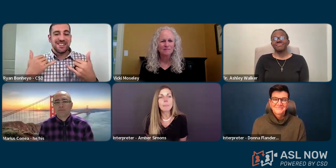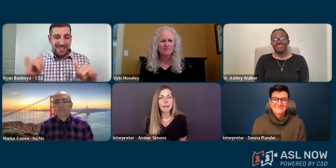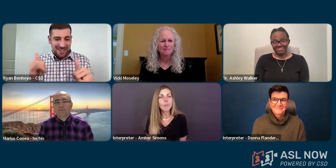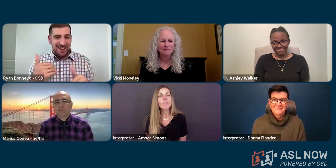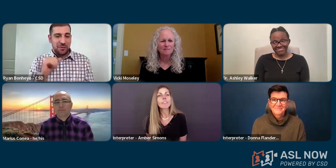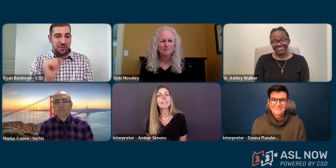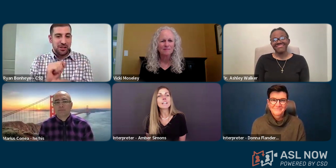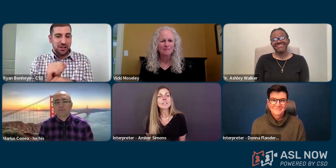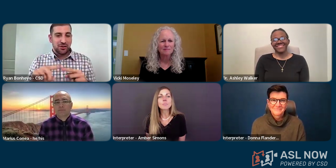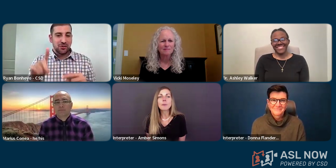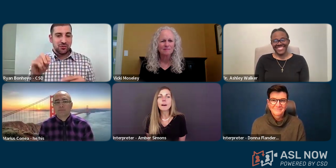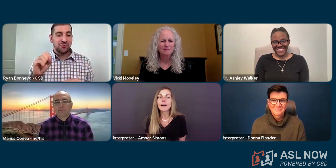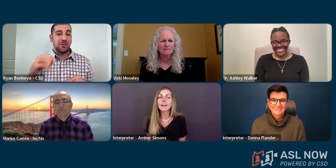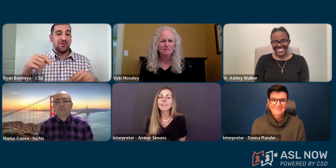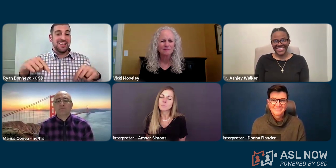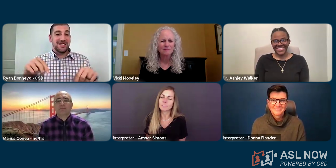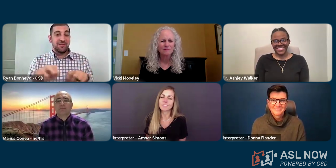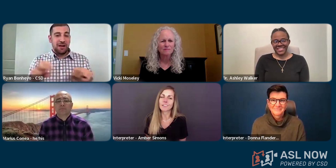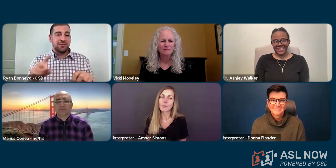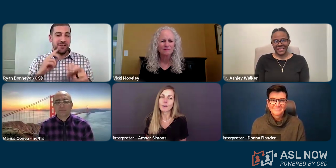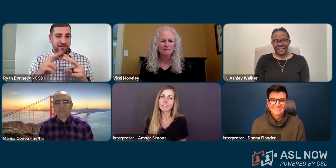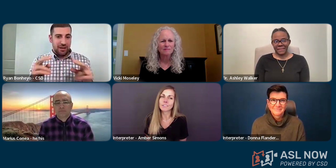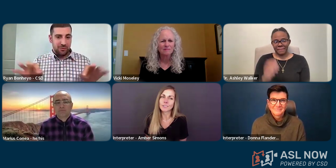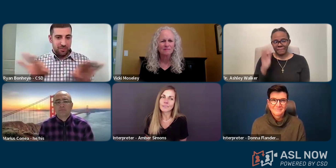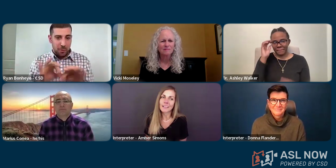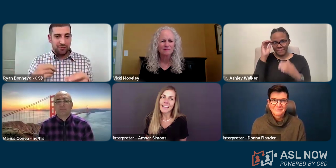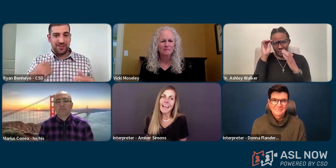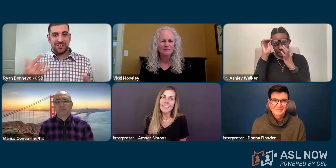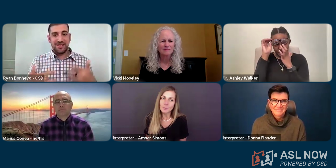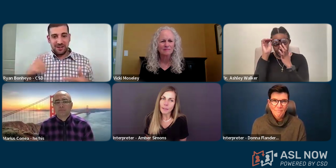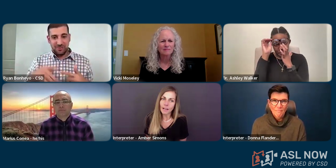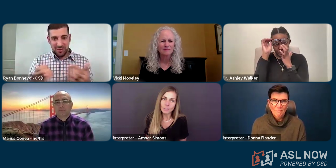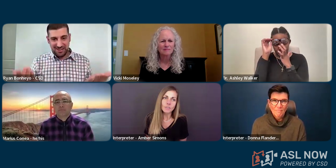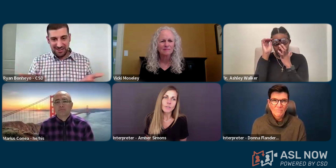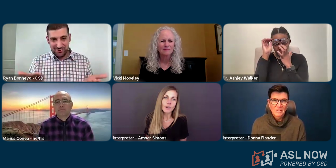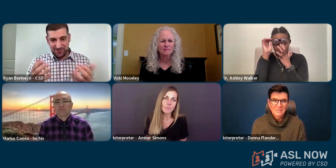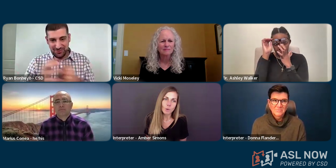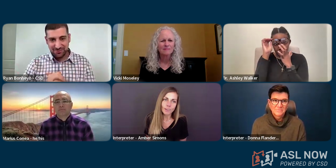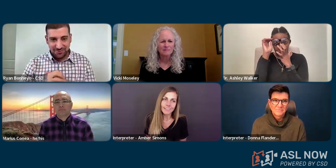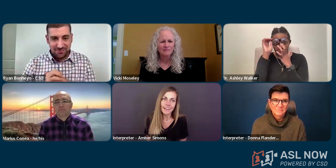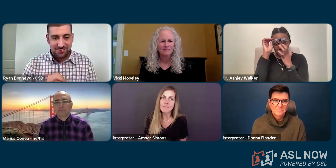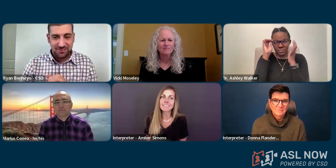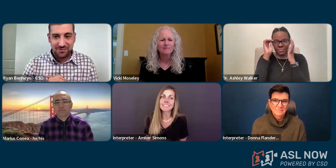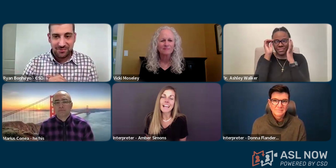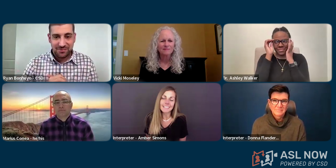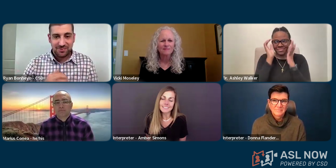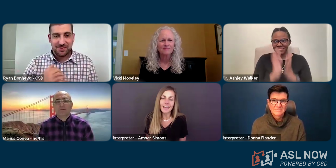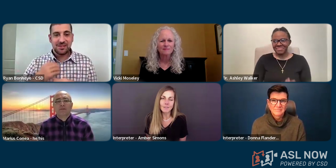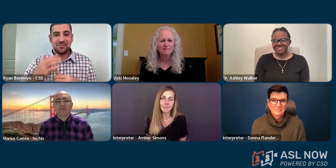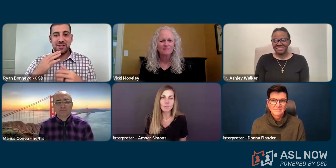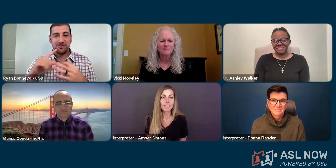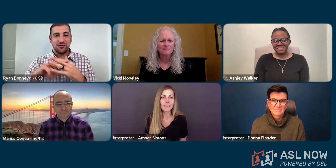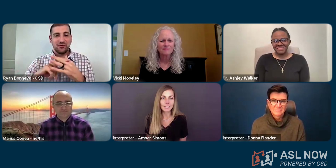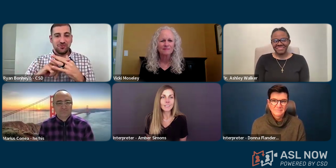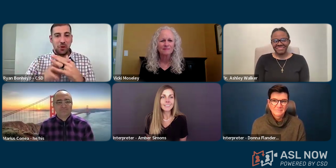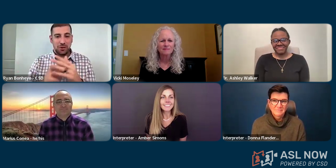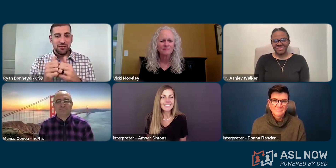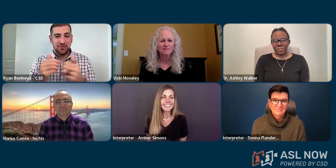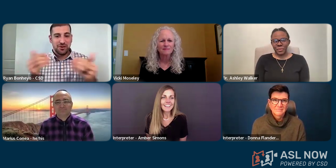and better over the years, but we still got work to do. And this panel is very important. I'm excited to have everybody here.